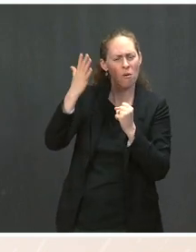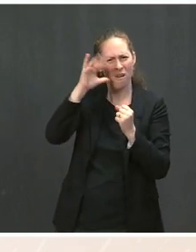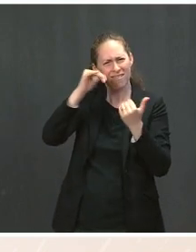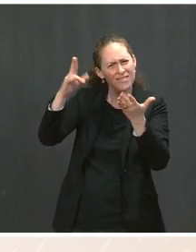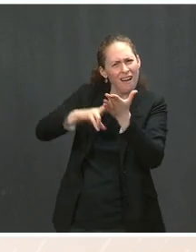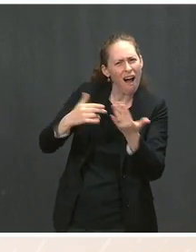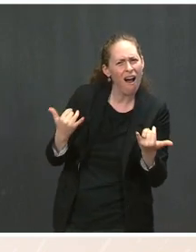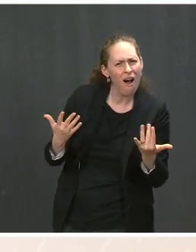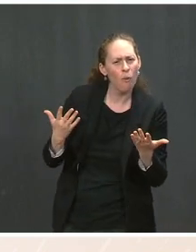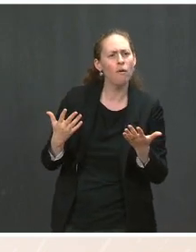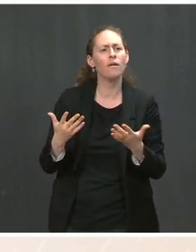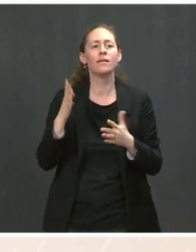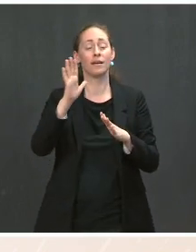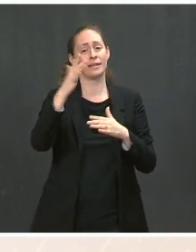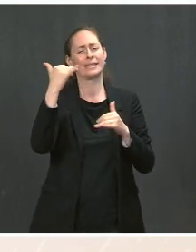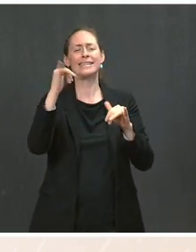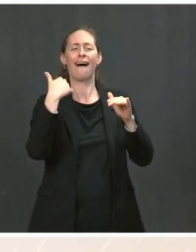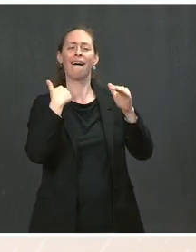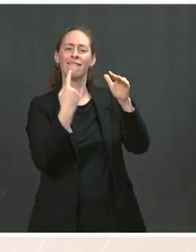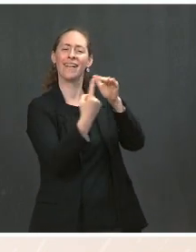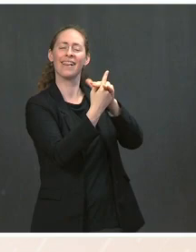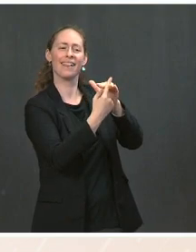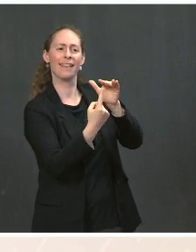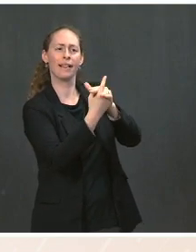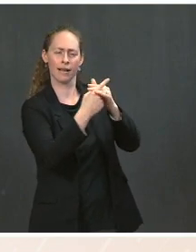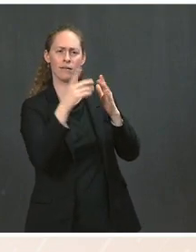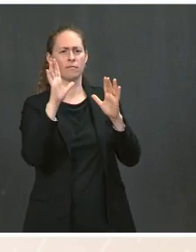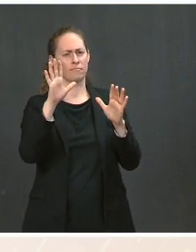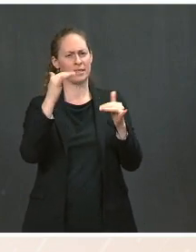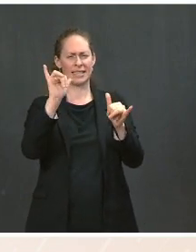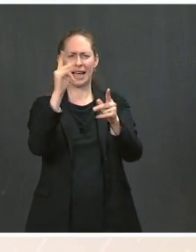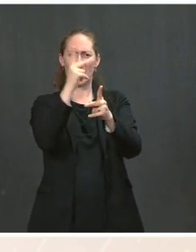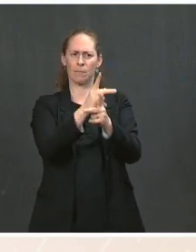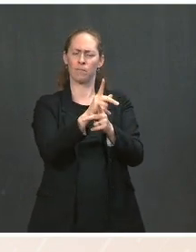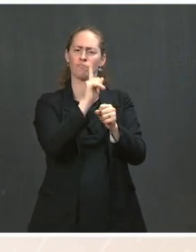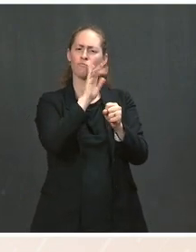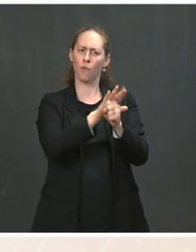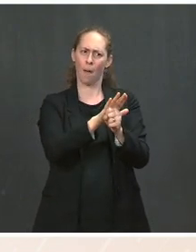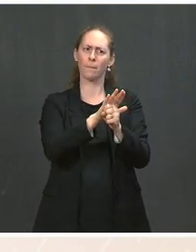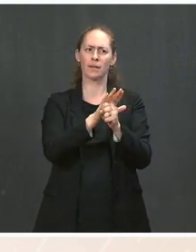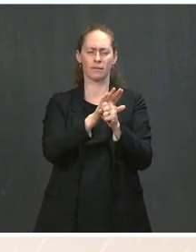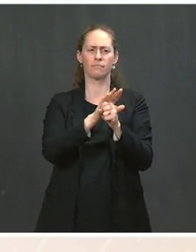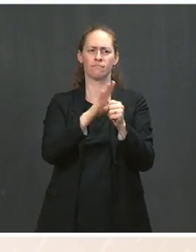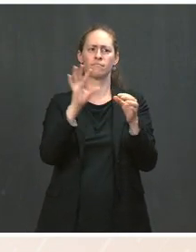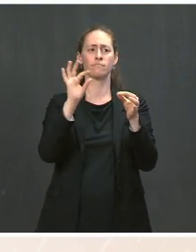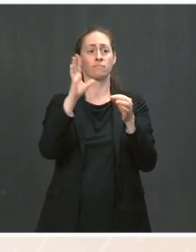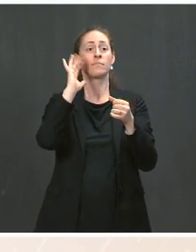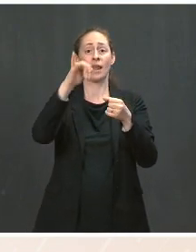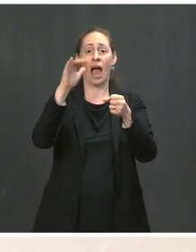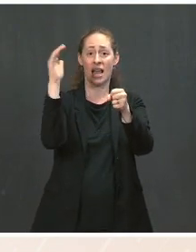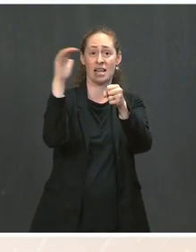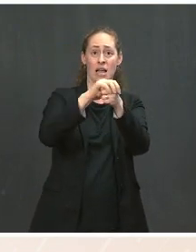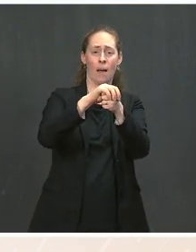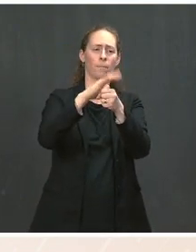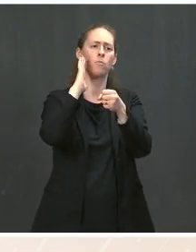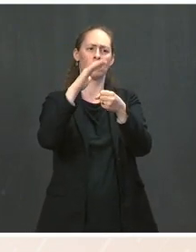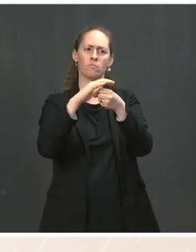The President remains committed to raising the refugee cap, and I can assure anyone who has concerns that that remains the case.